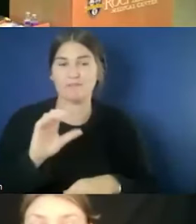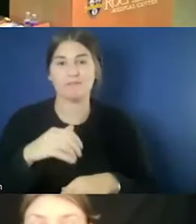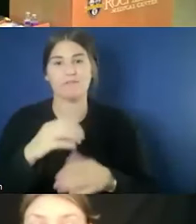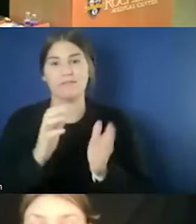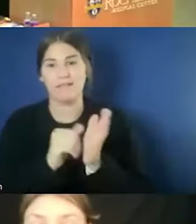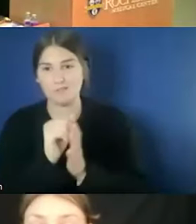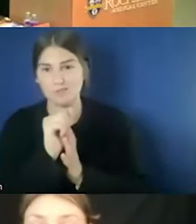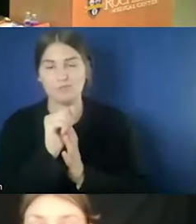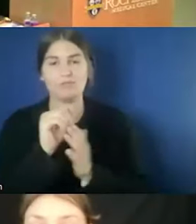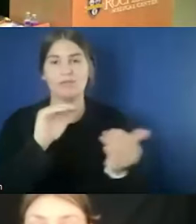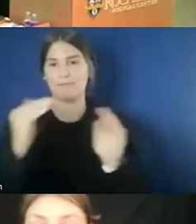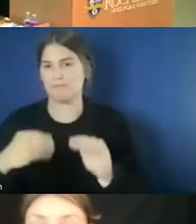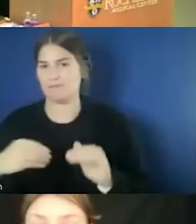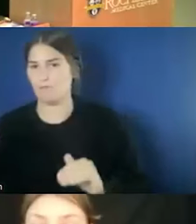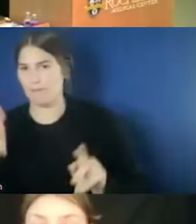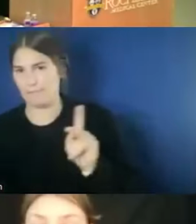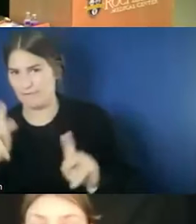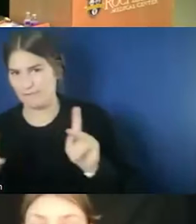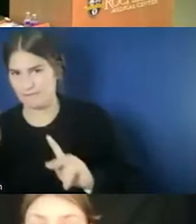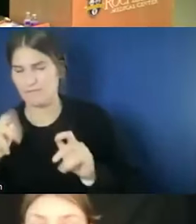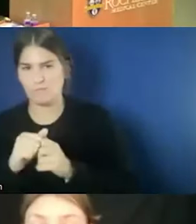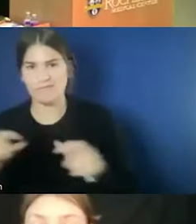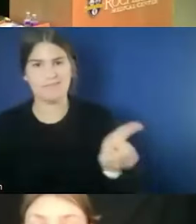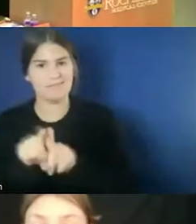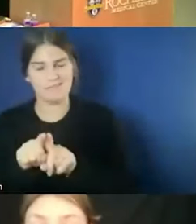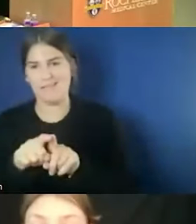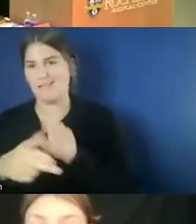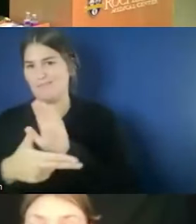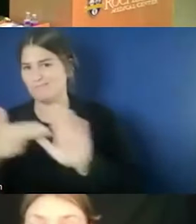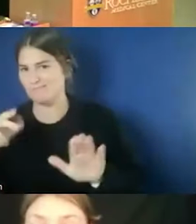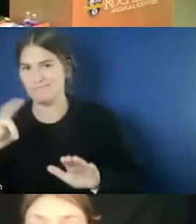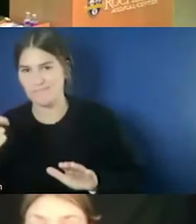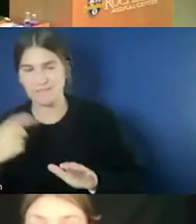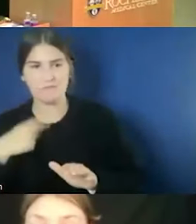when compared to White non-latino patients with these same conditions as you can see here Latino